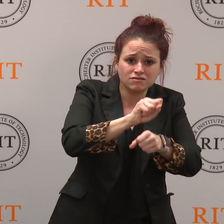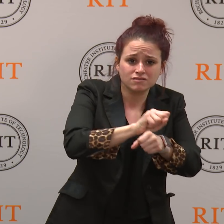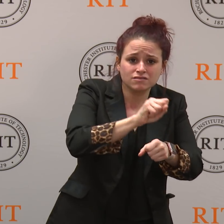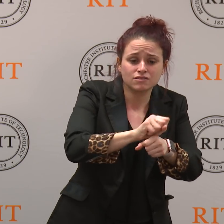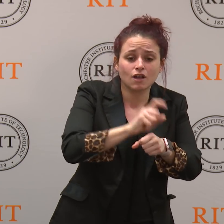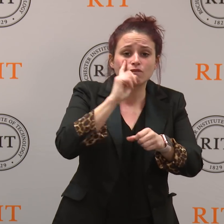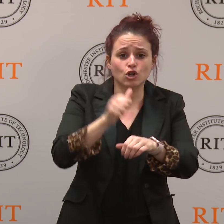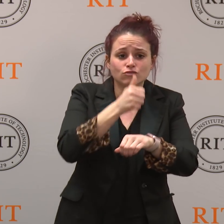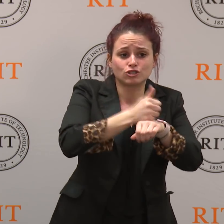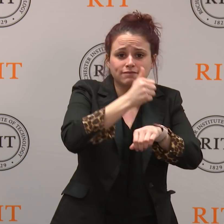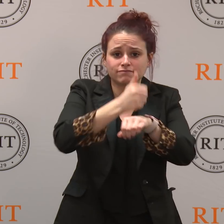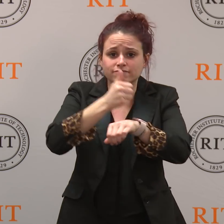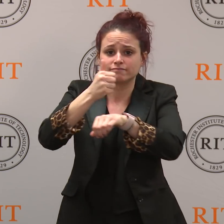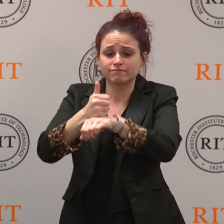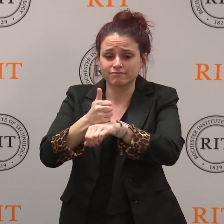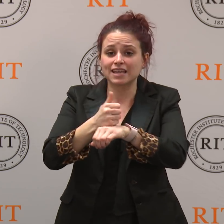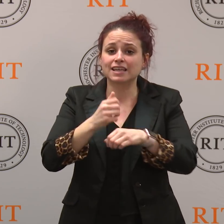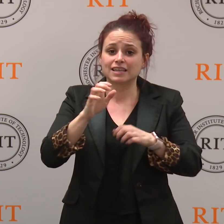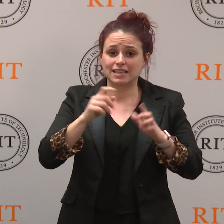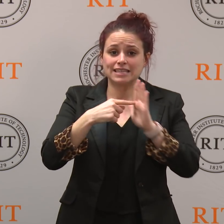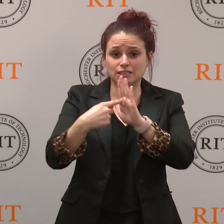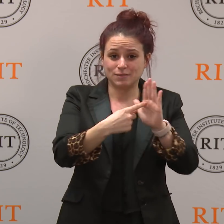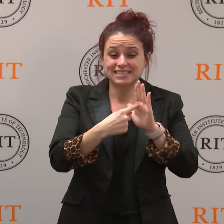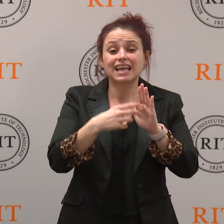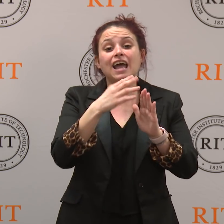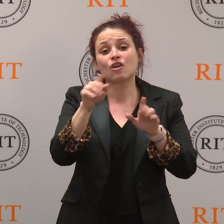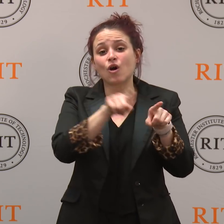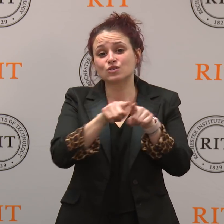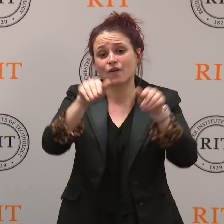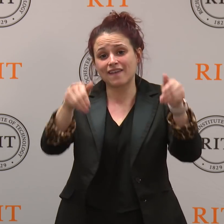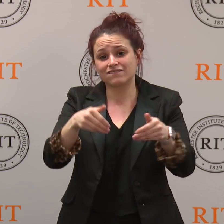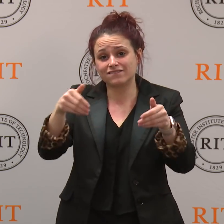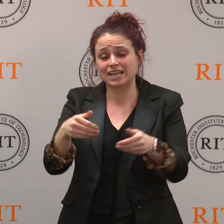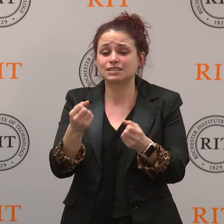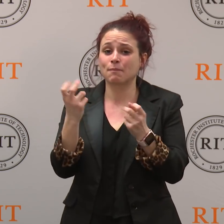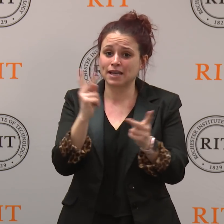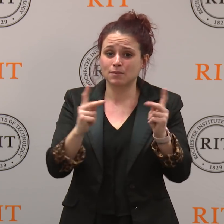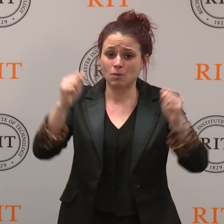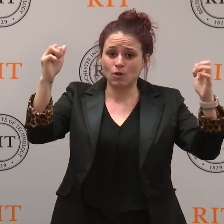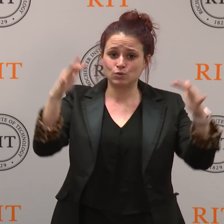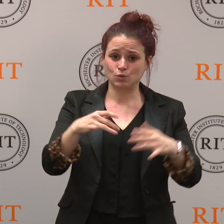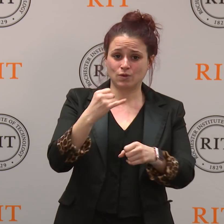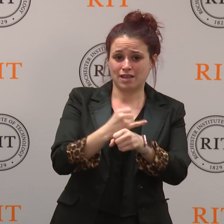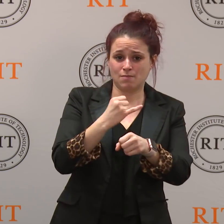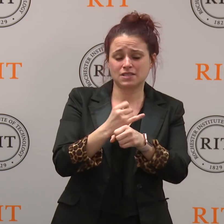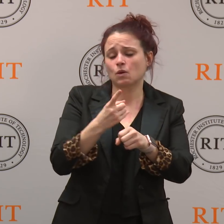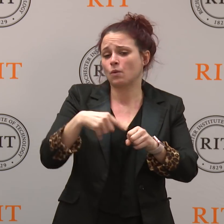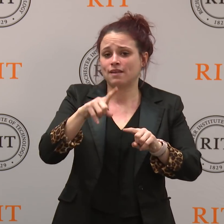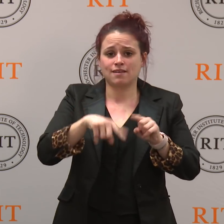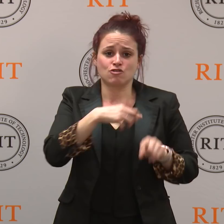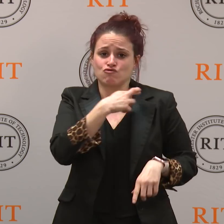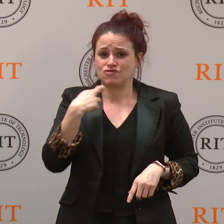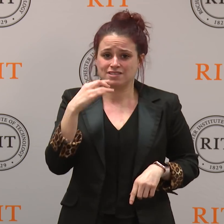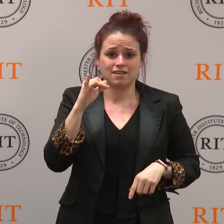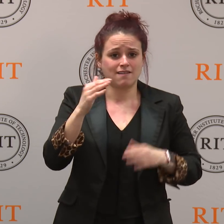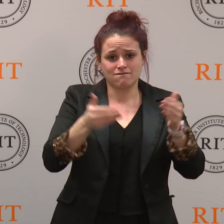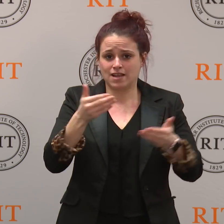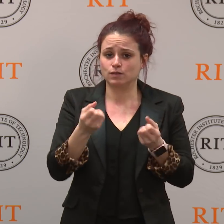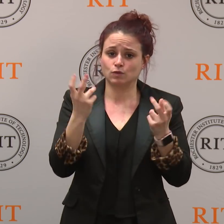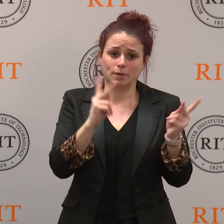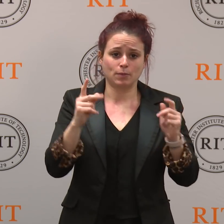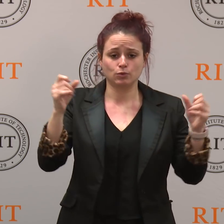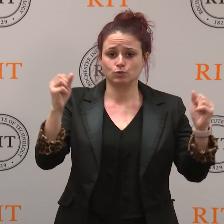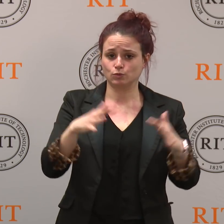tens of thousands of visitors to campus, something we simply cannot risk undertaking.